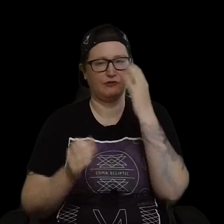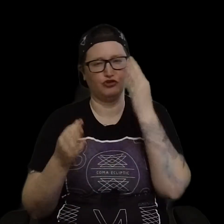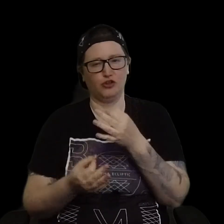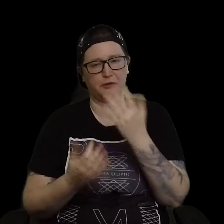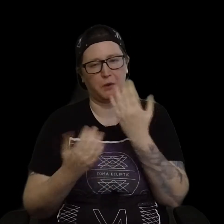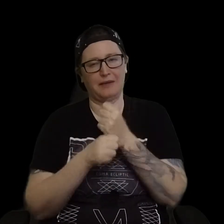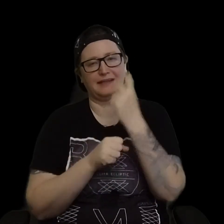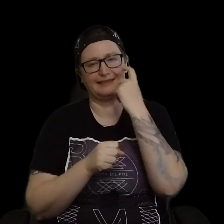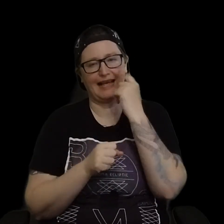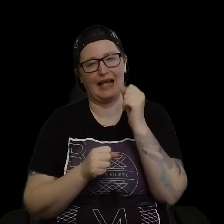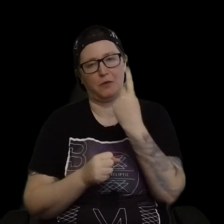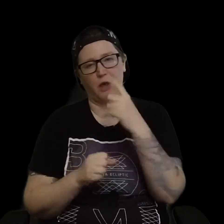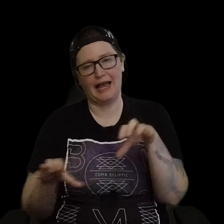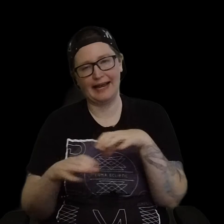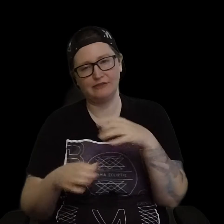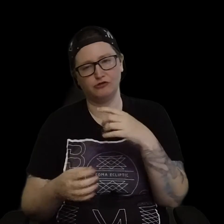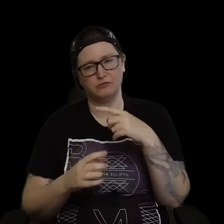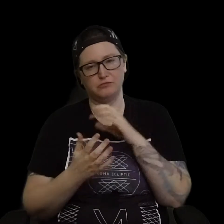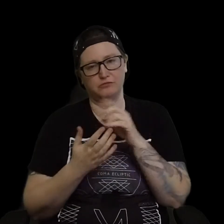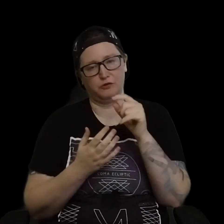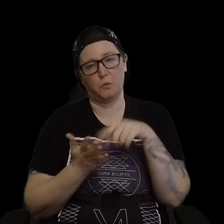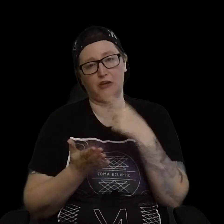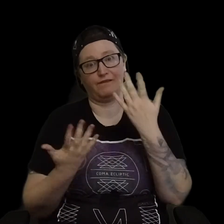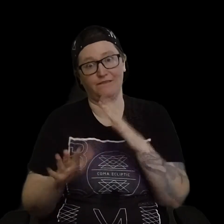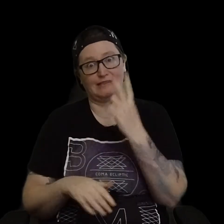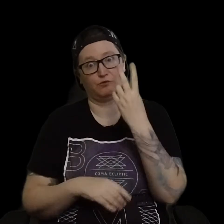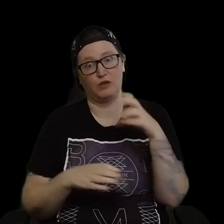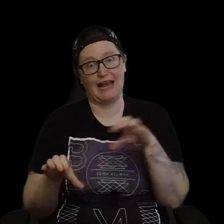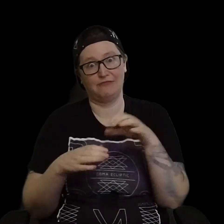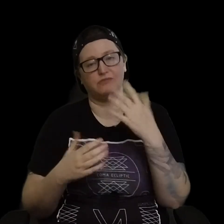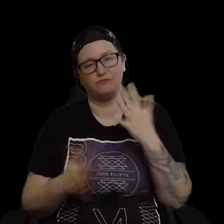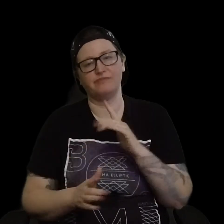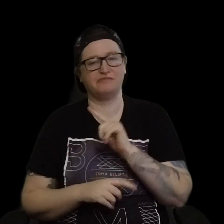the GM can go ahead and decide whatever makes sense for those actions once those two actions